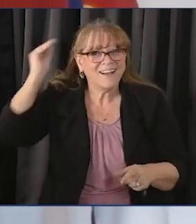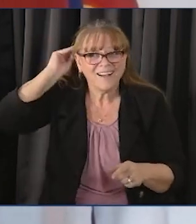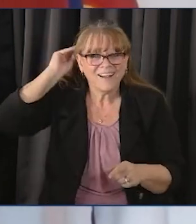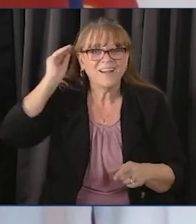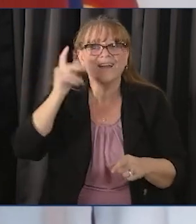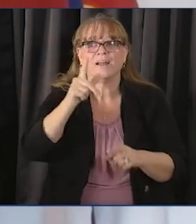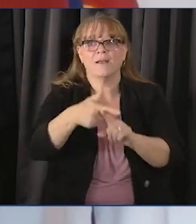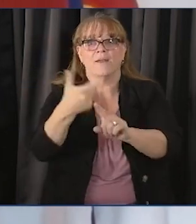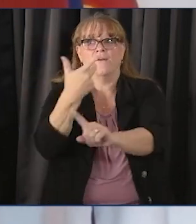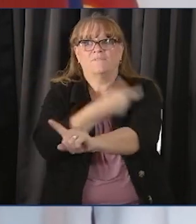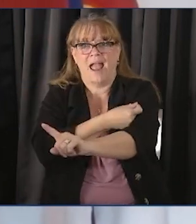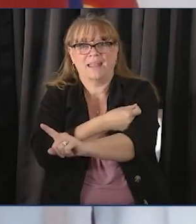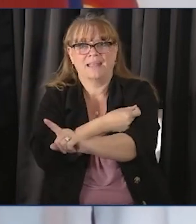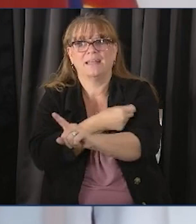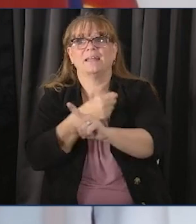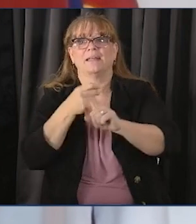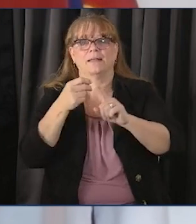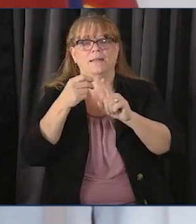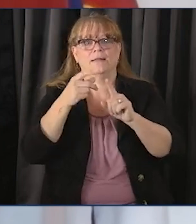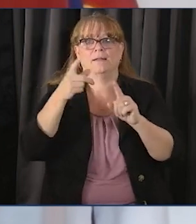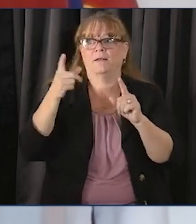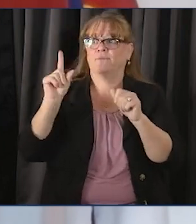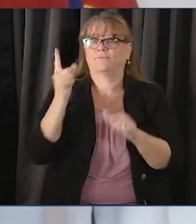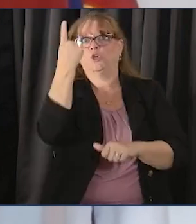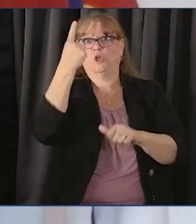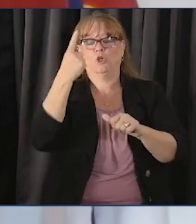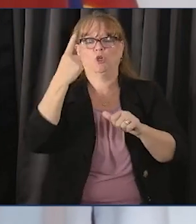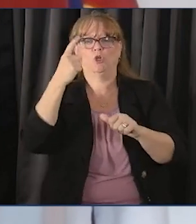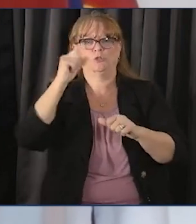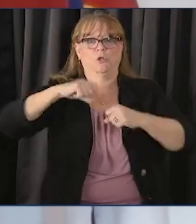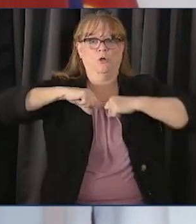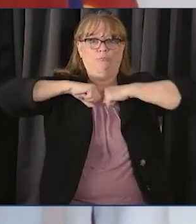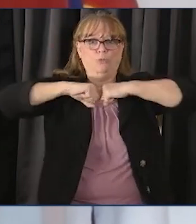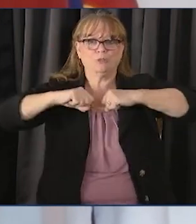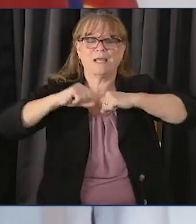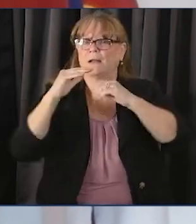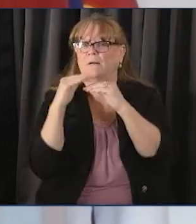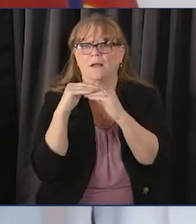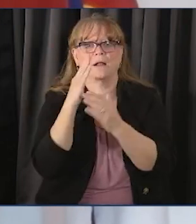But two weeks after you get that first dose, you're protected at a lesser level, not the 95%, but a lesser level.